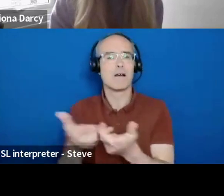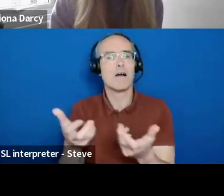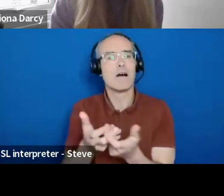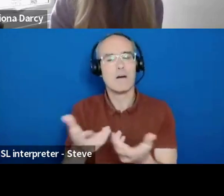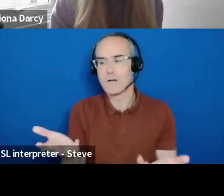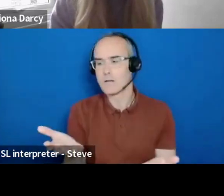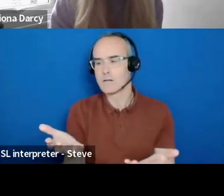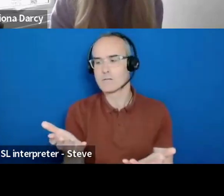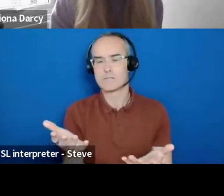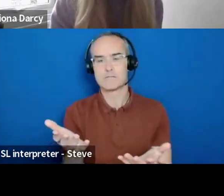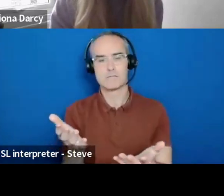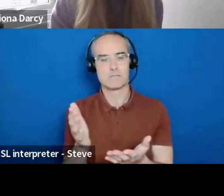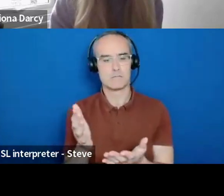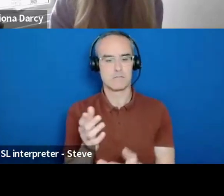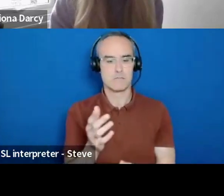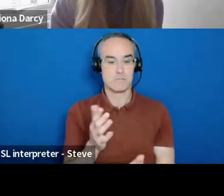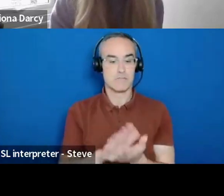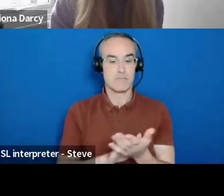what might be expected if you were appointed to that role.